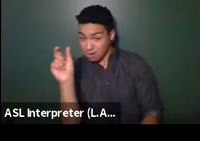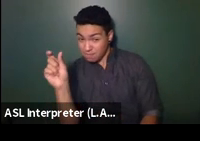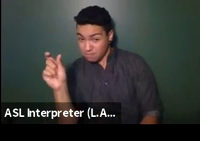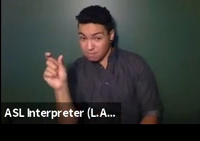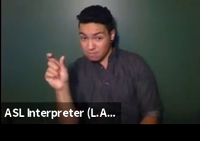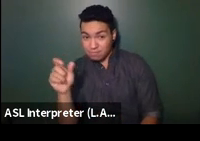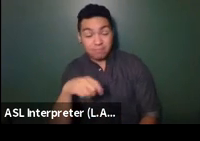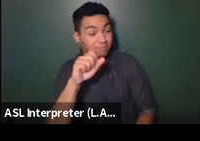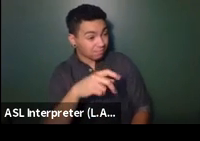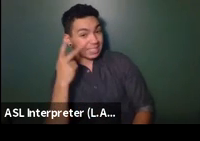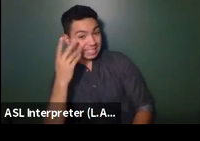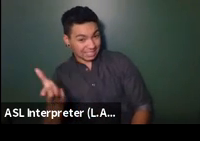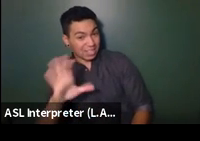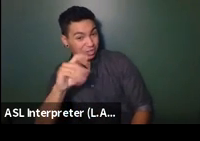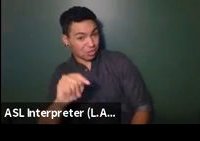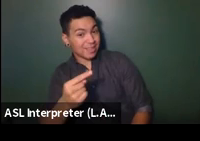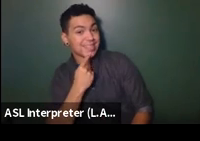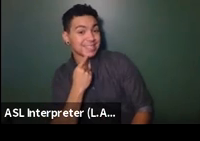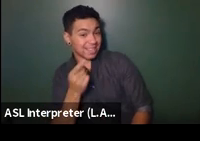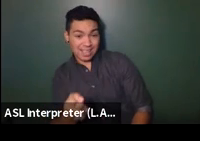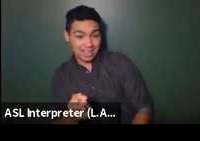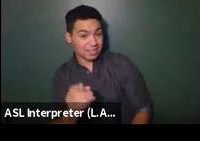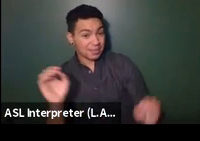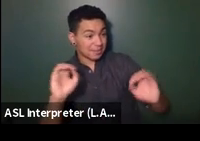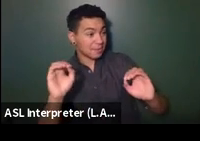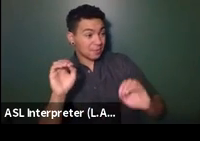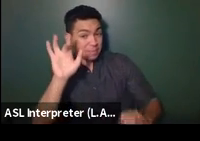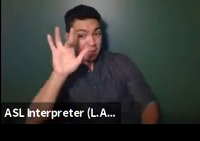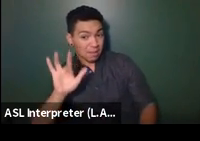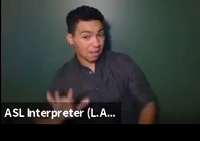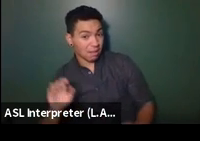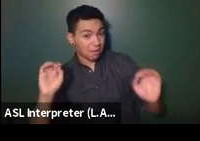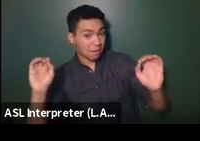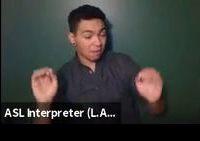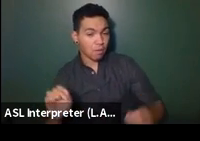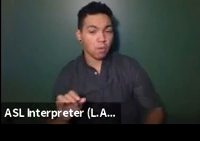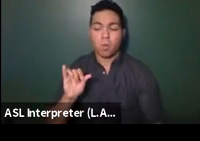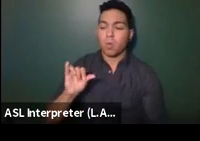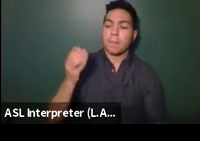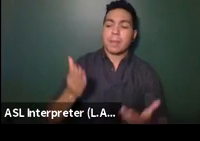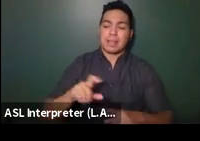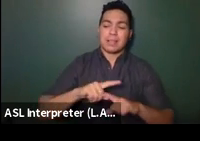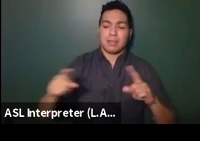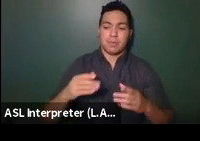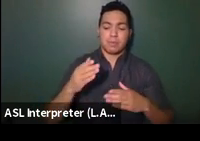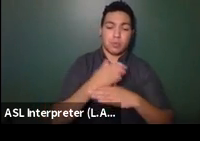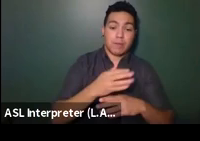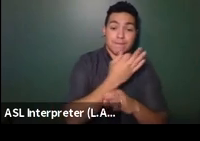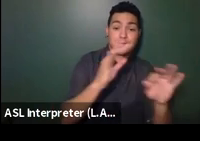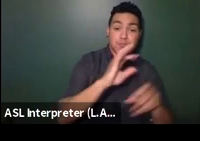ESD 189 - Amy Colburn: In the chat. I'm wondering if that might be a difference between the like the free version and the paid version.